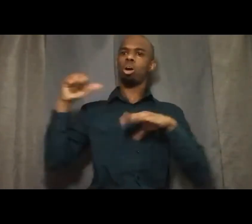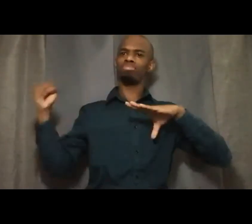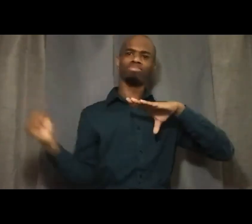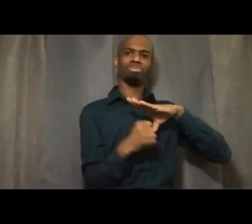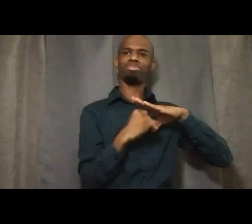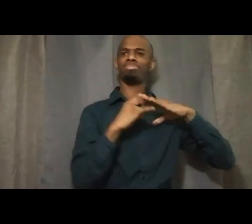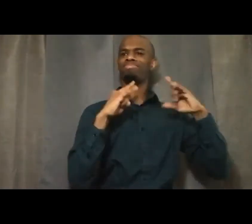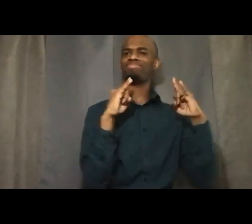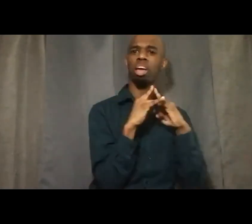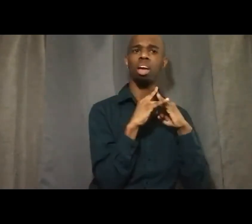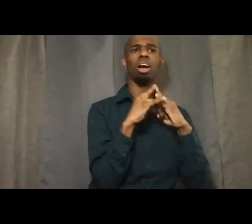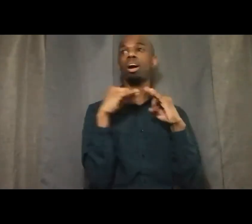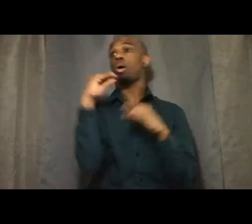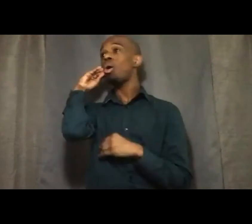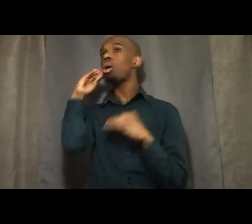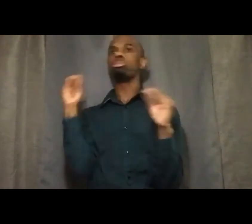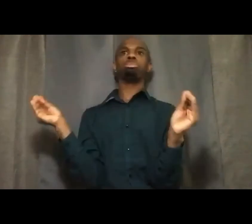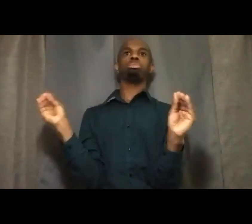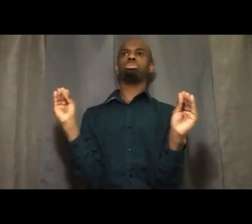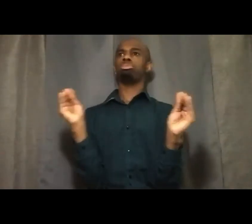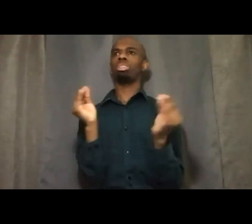and most of what they want, whether you wanna call it,